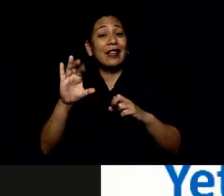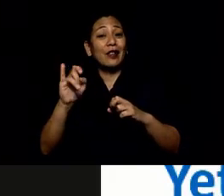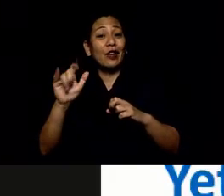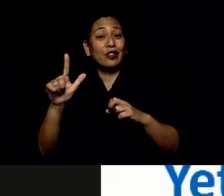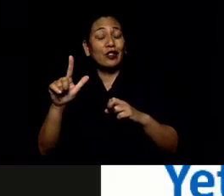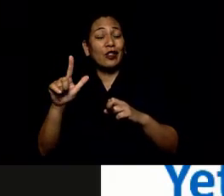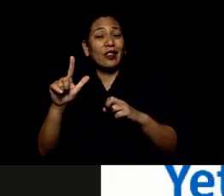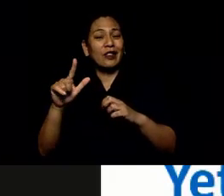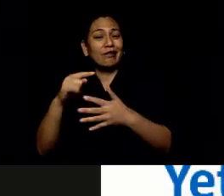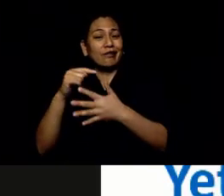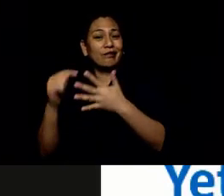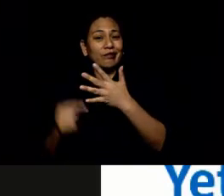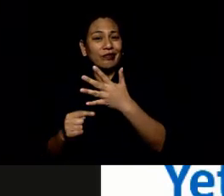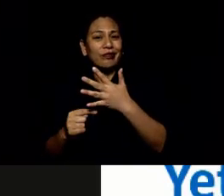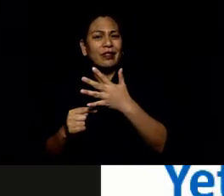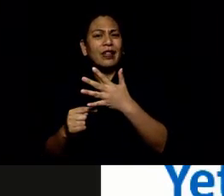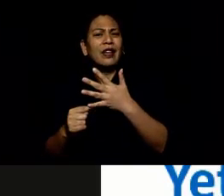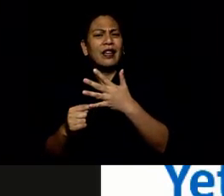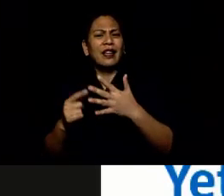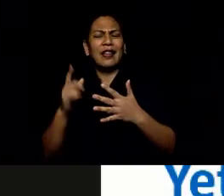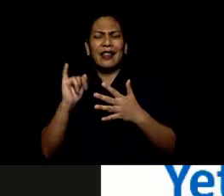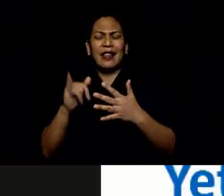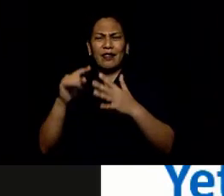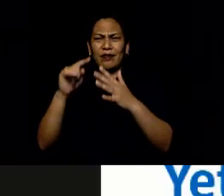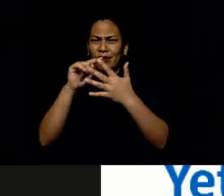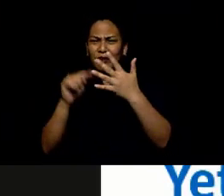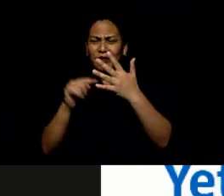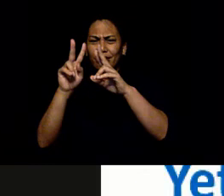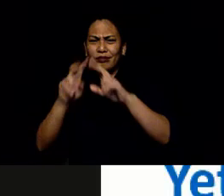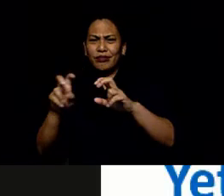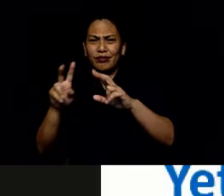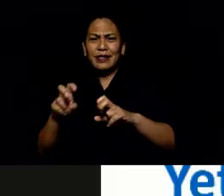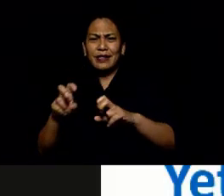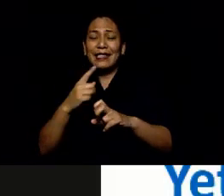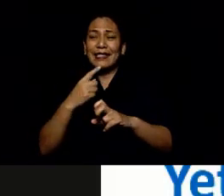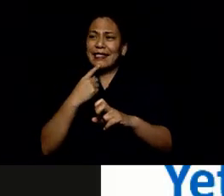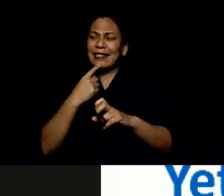show a lot of, um, the biosphere is under increasing stress, particularly